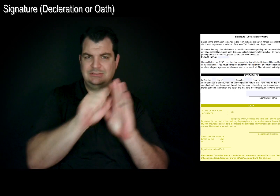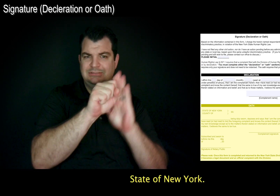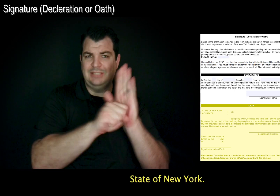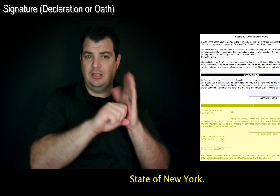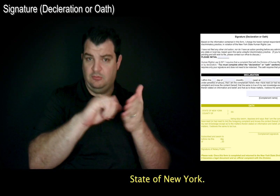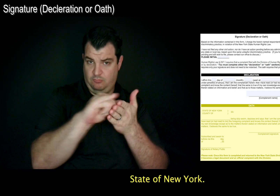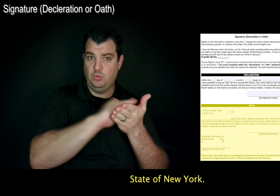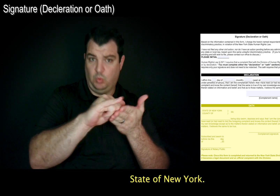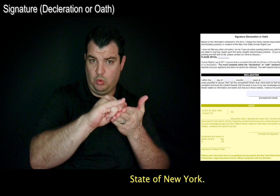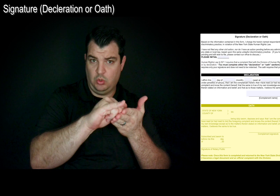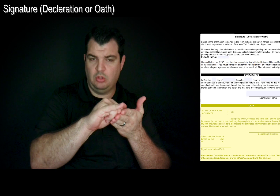State of New York.